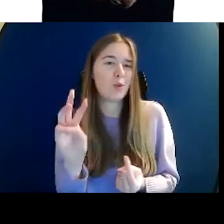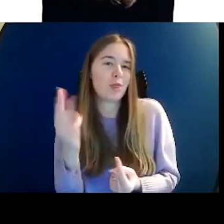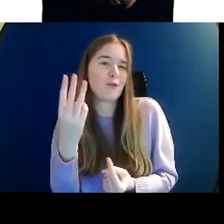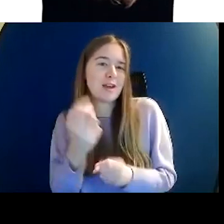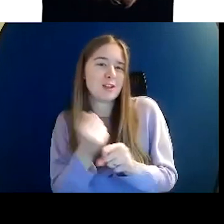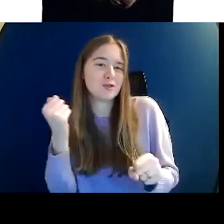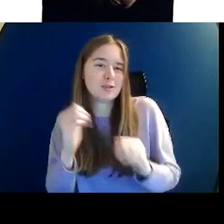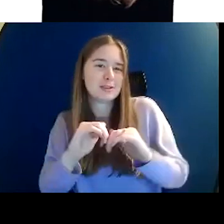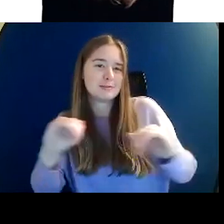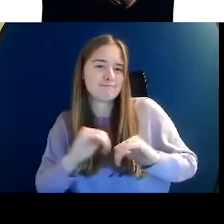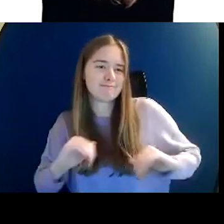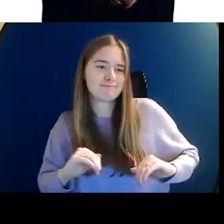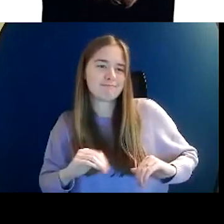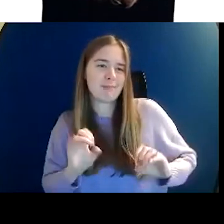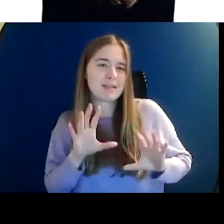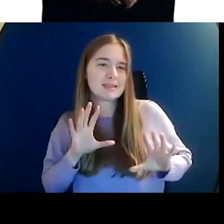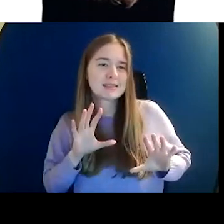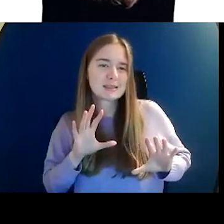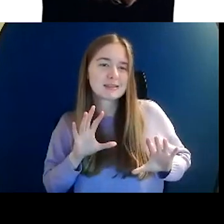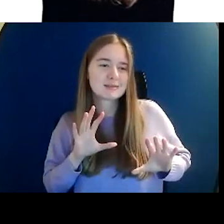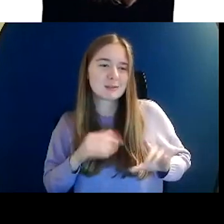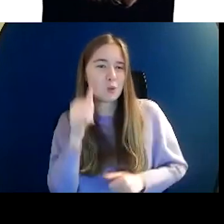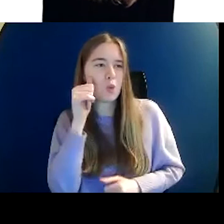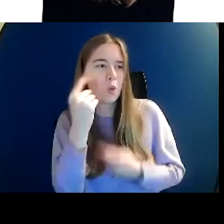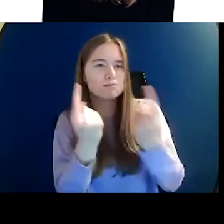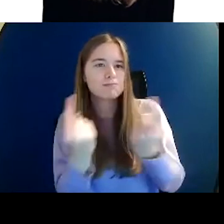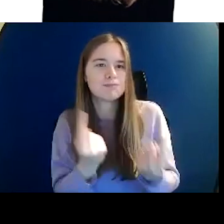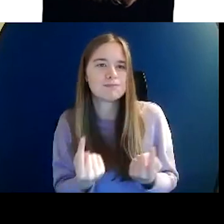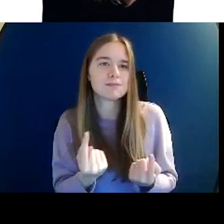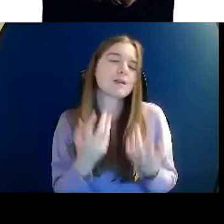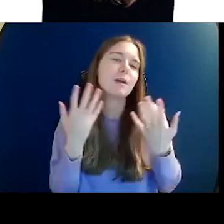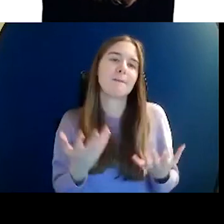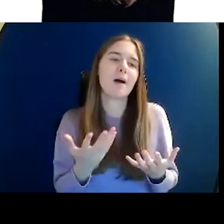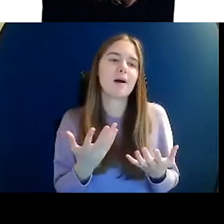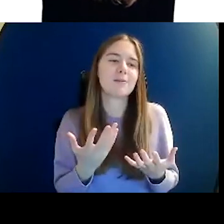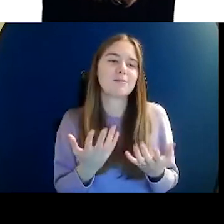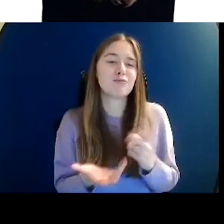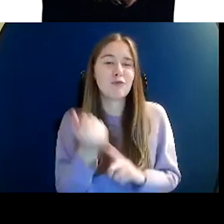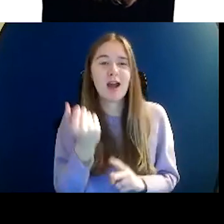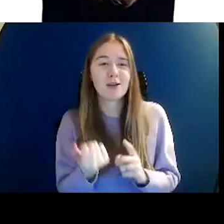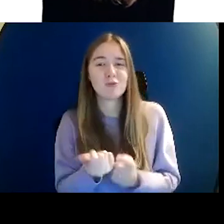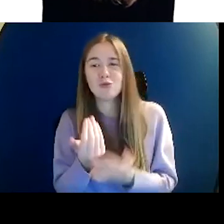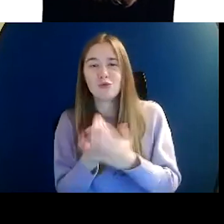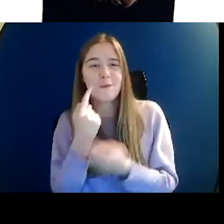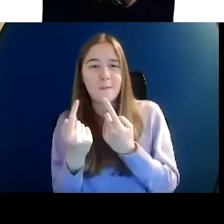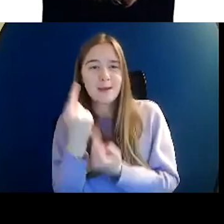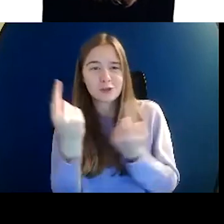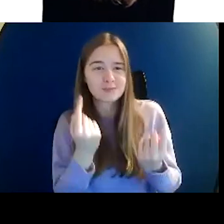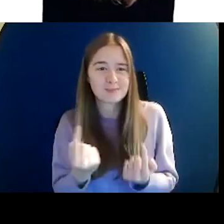of separation to pretty much everyone that you constantly find out about. And I think that having that connection